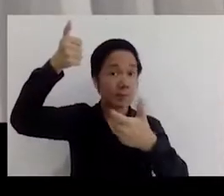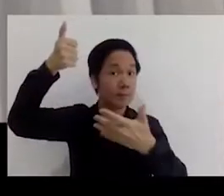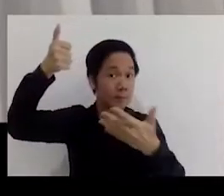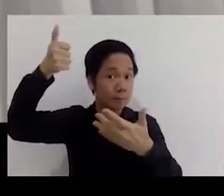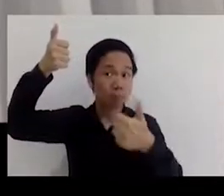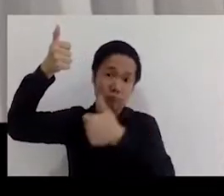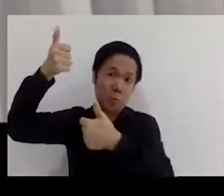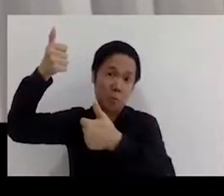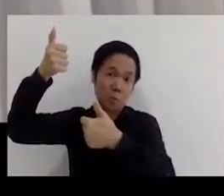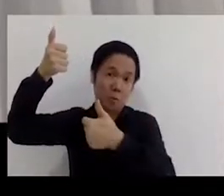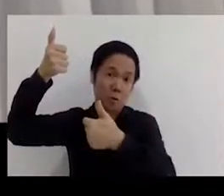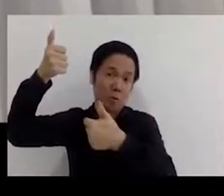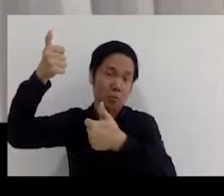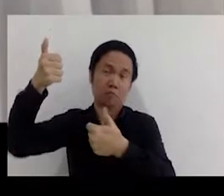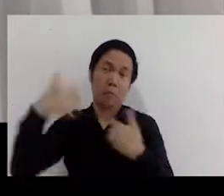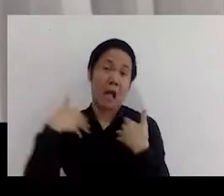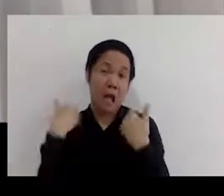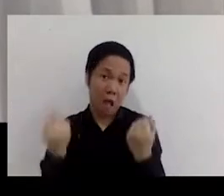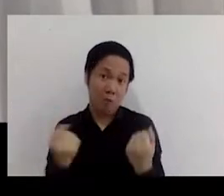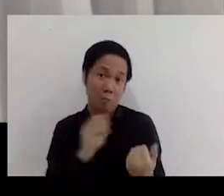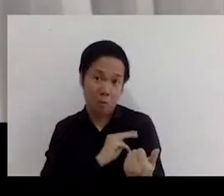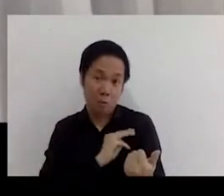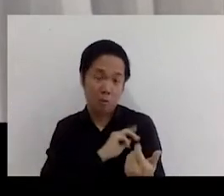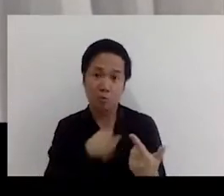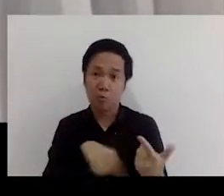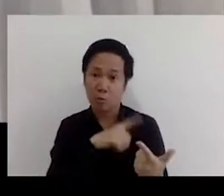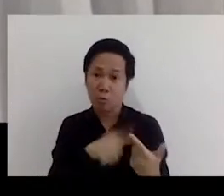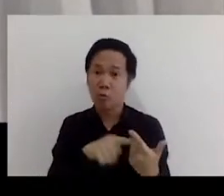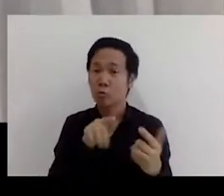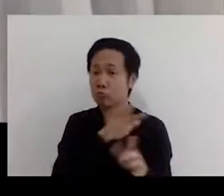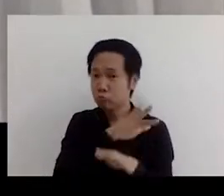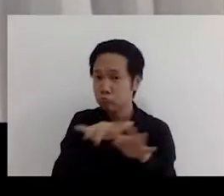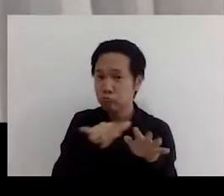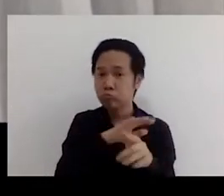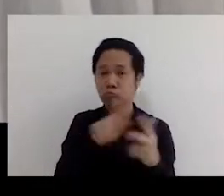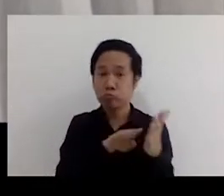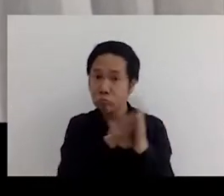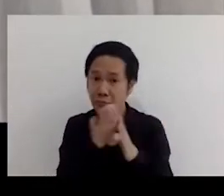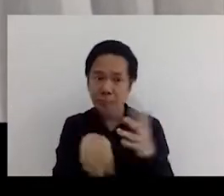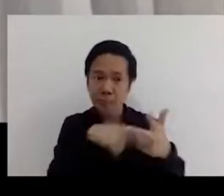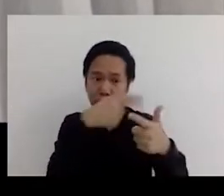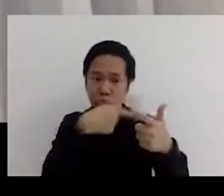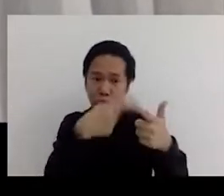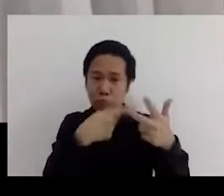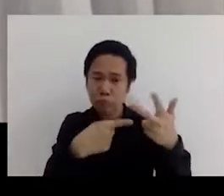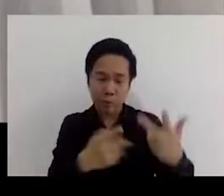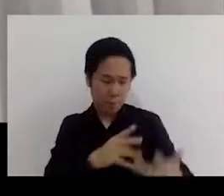I mean, Minister of health, education, social development etc.